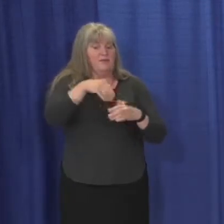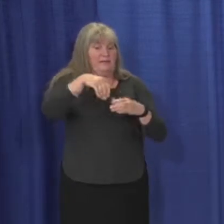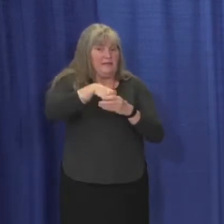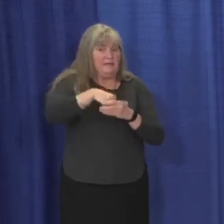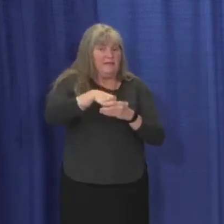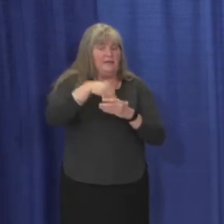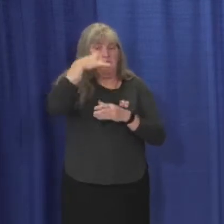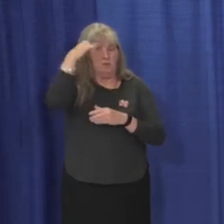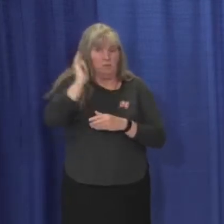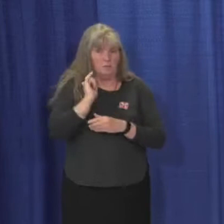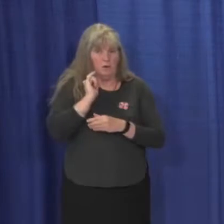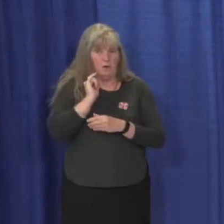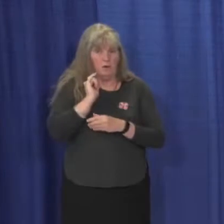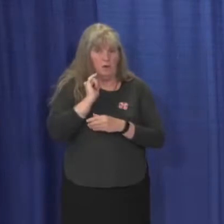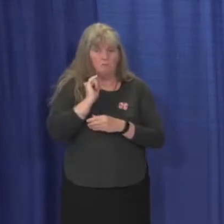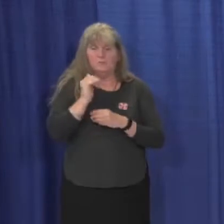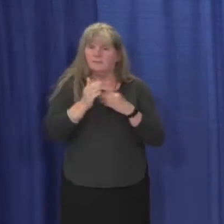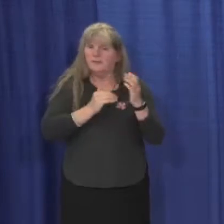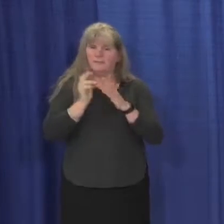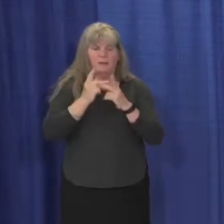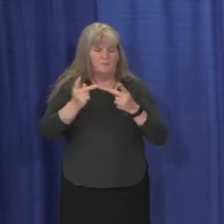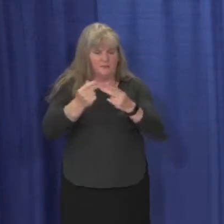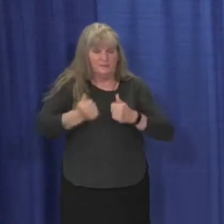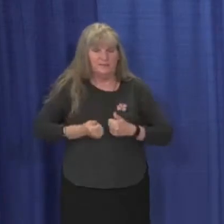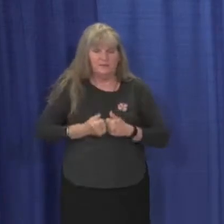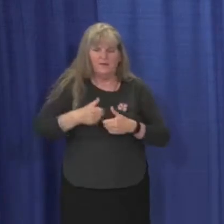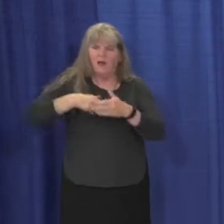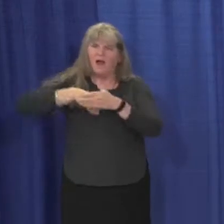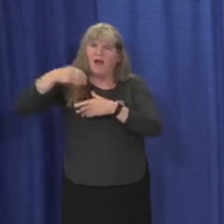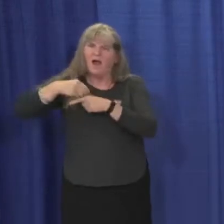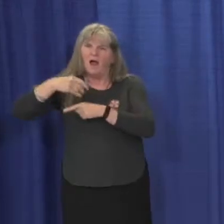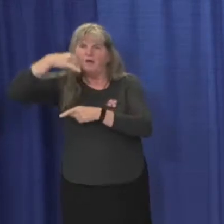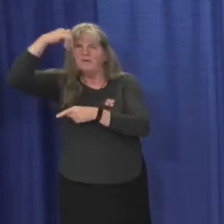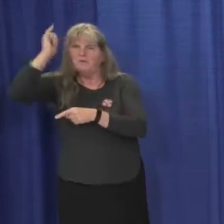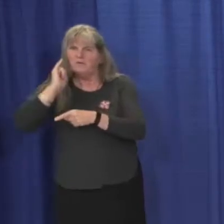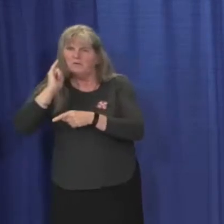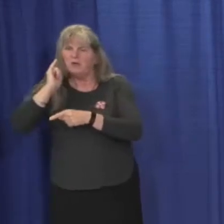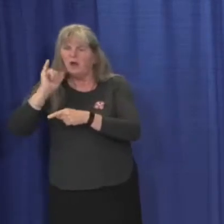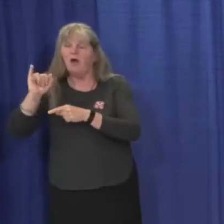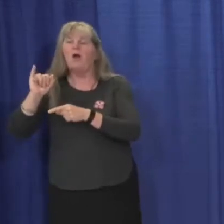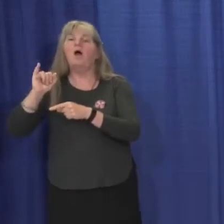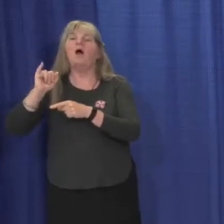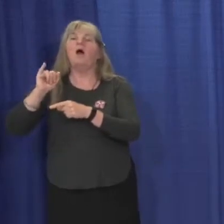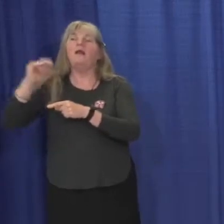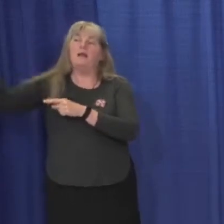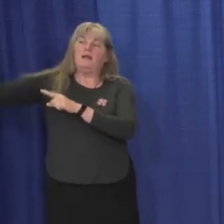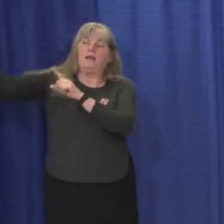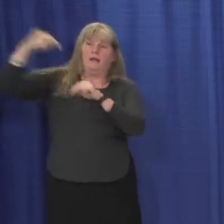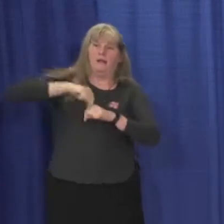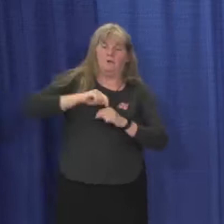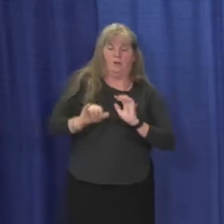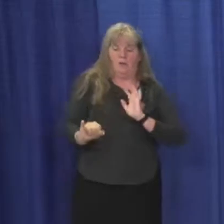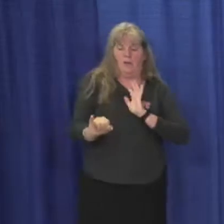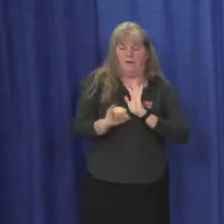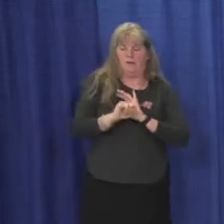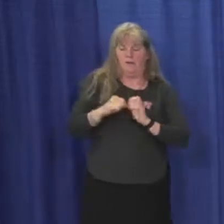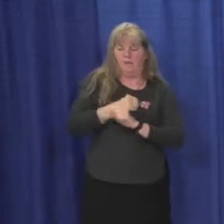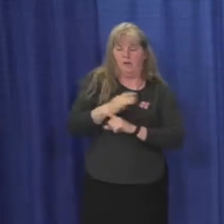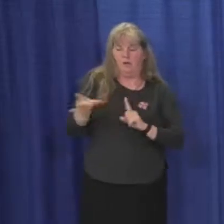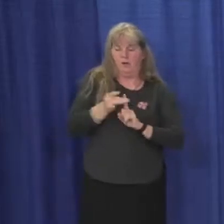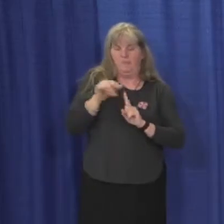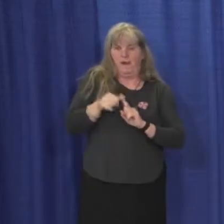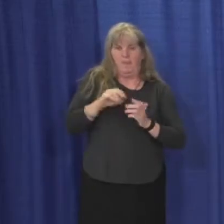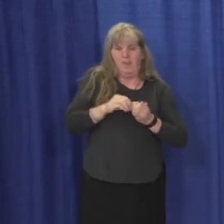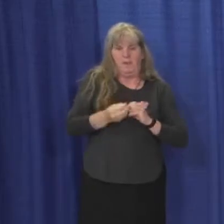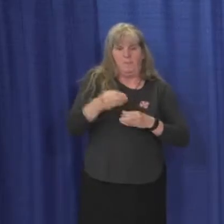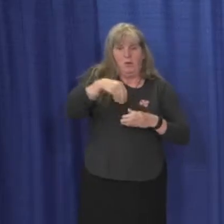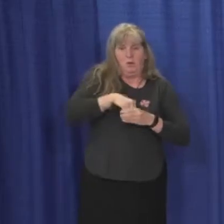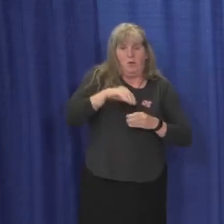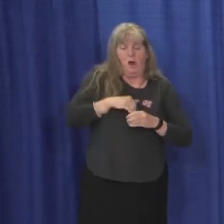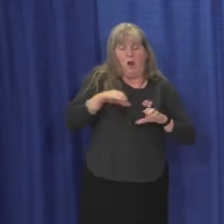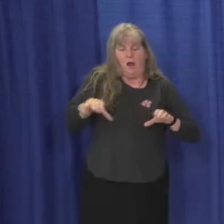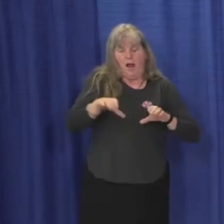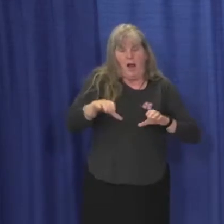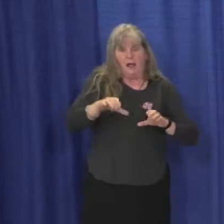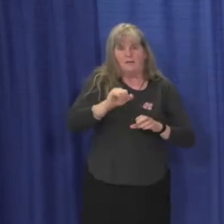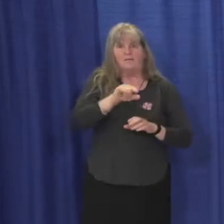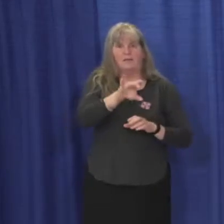diagnosed regardless and we